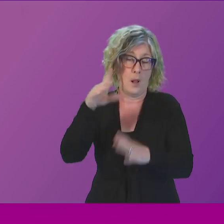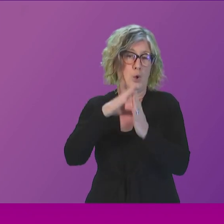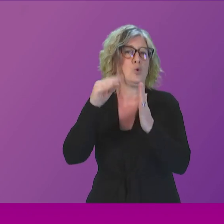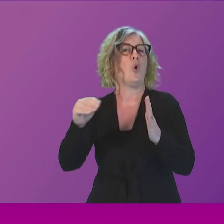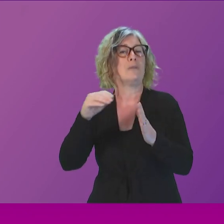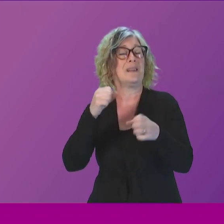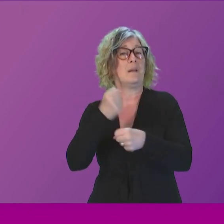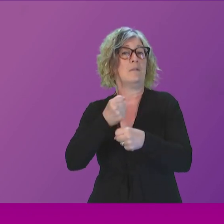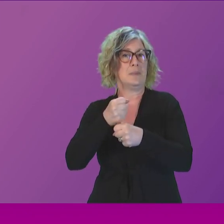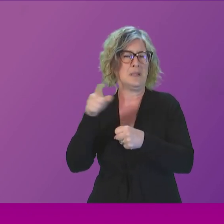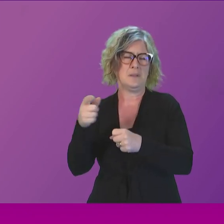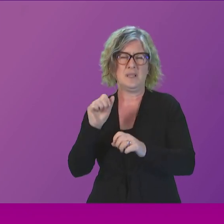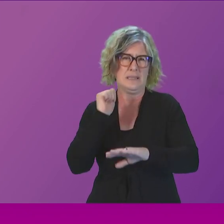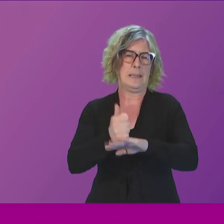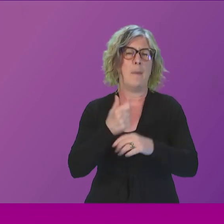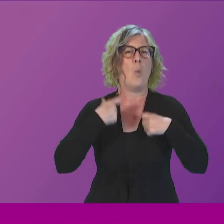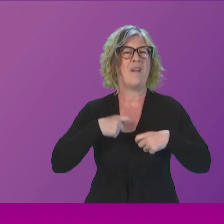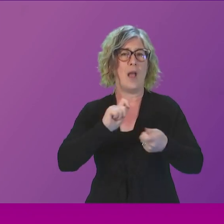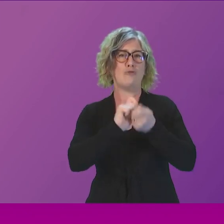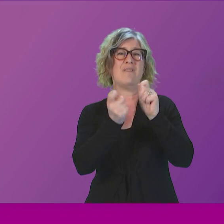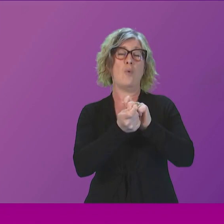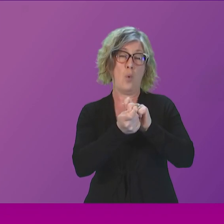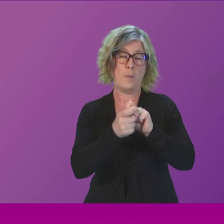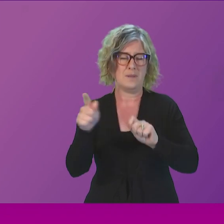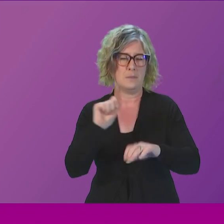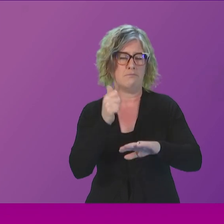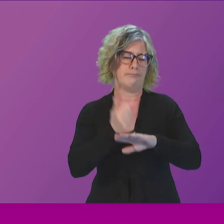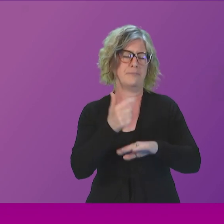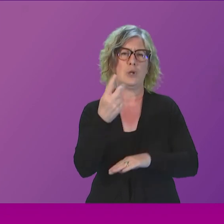imposed since 2015, they would lift an estimated 70,000 people, including 30,000 children, out of poverty.